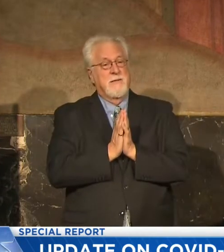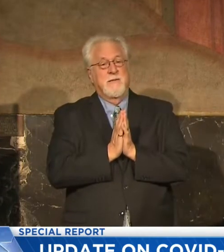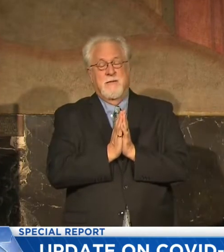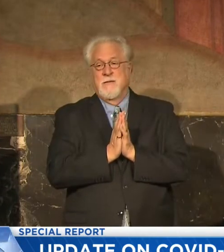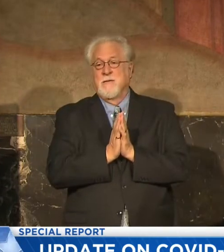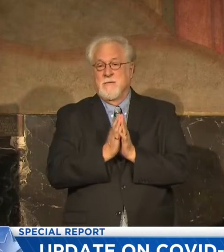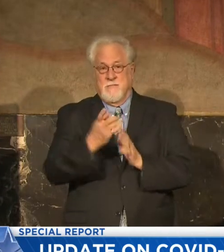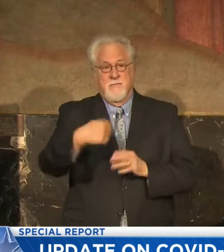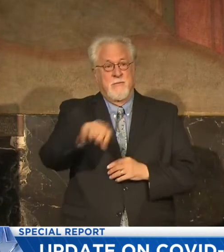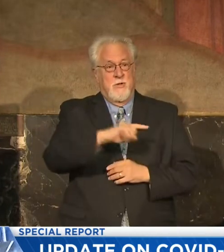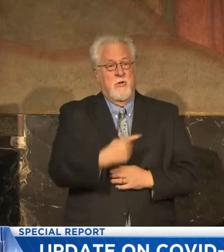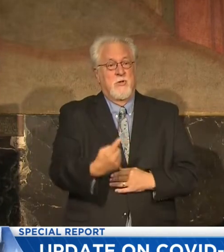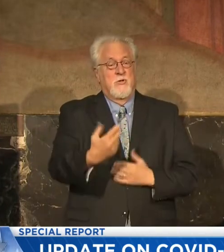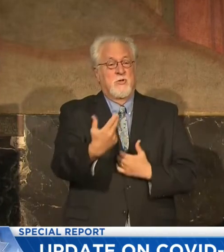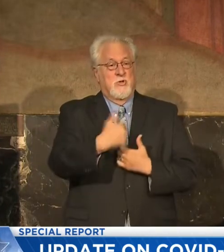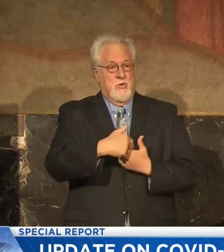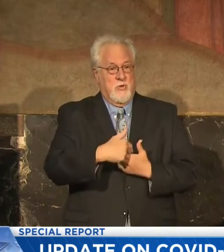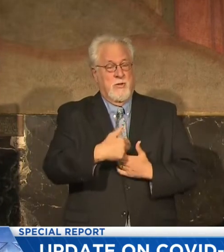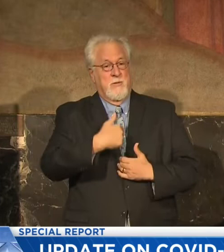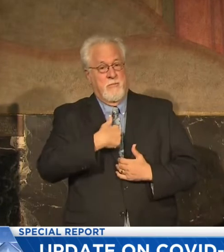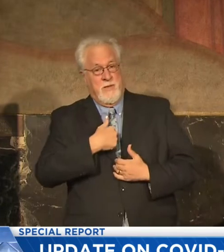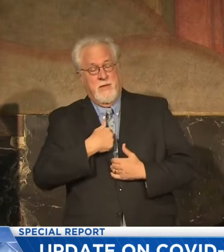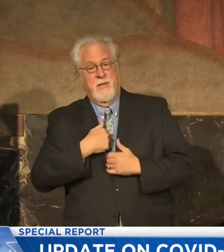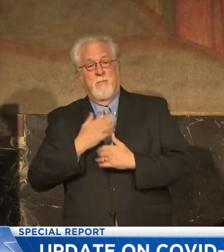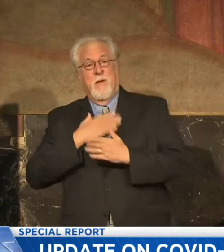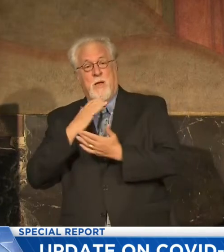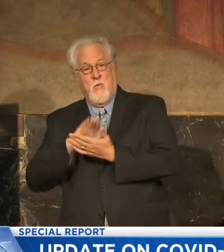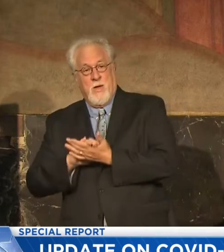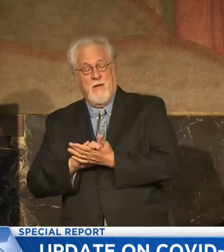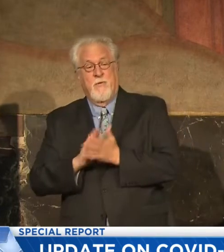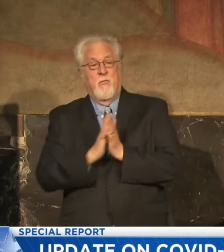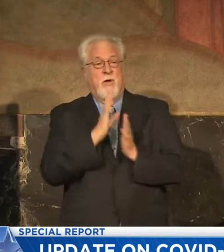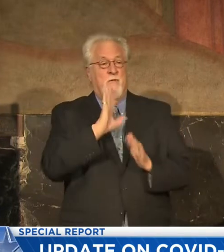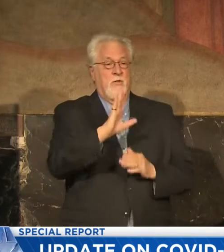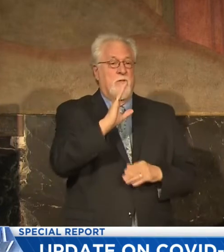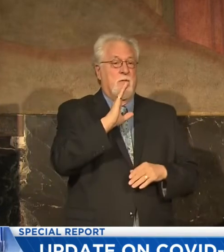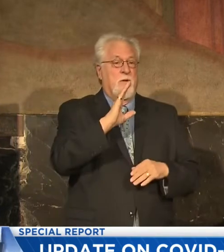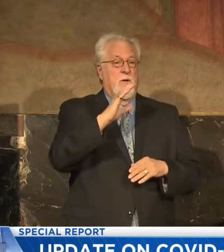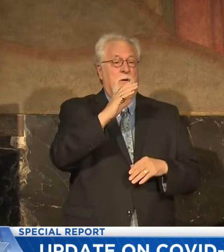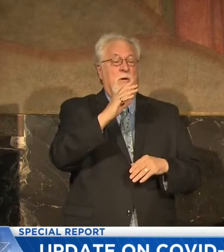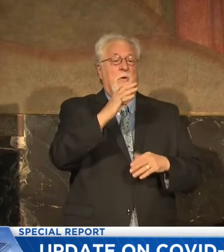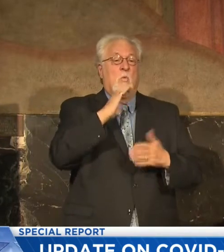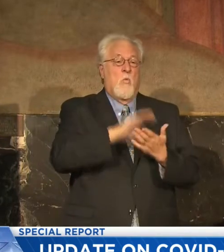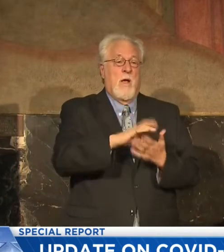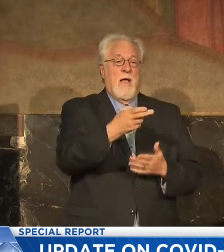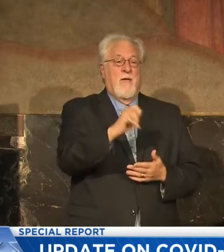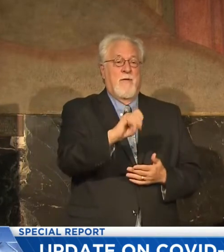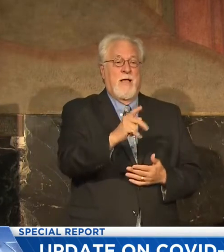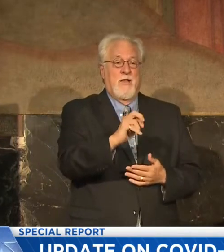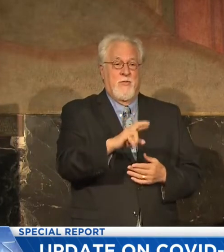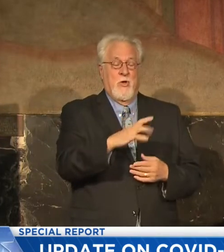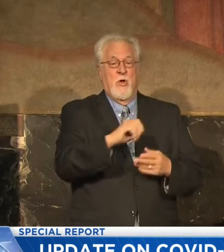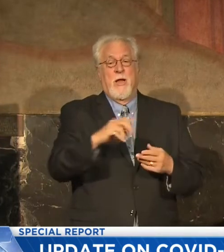HIS ORGANS SO THAT OTHERS MAY RECEIVE THE GIFT OF LIFE. SO I'M GOING TO ASK EVERYONE TO